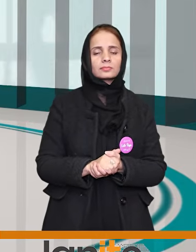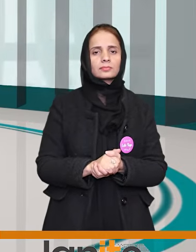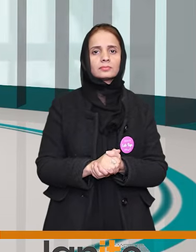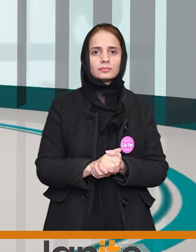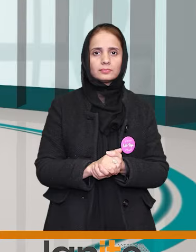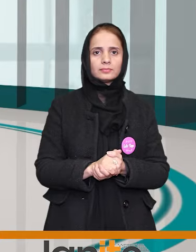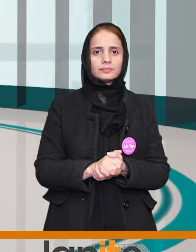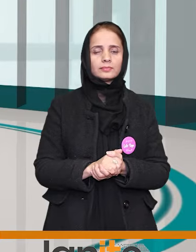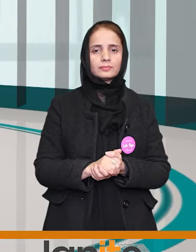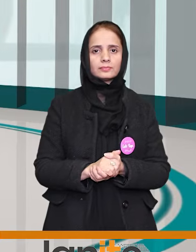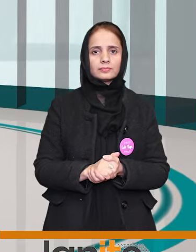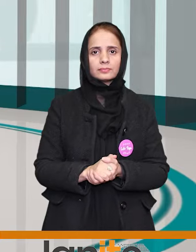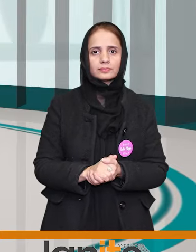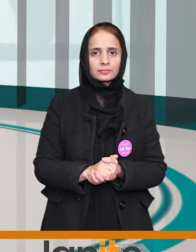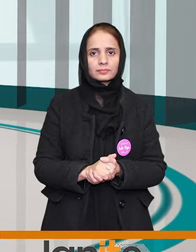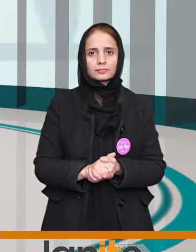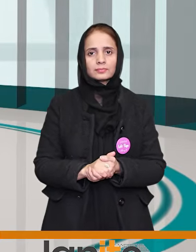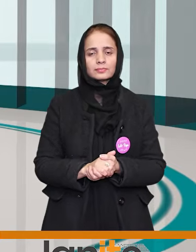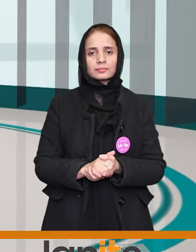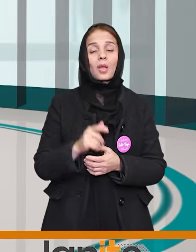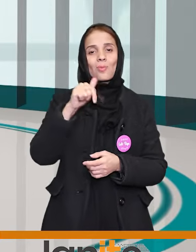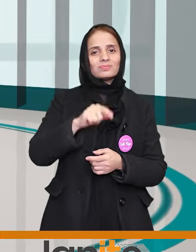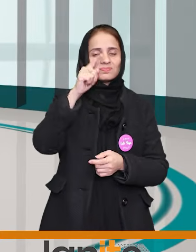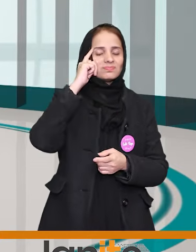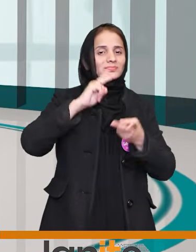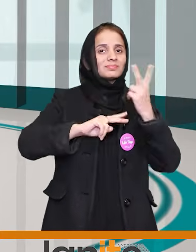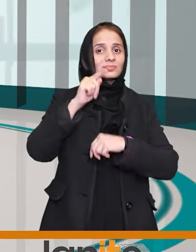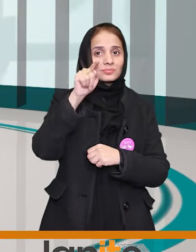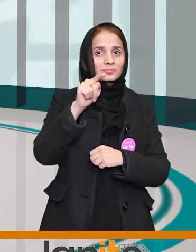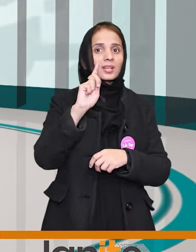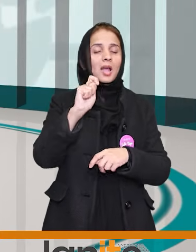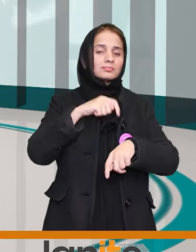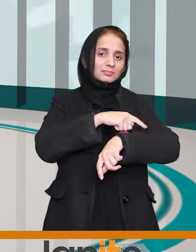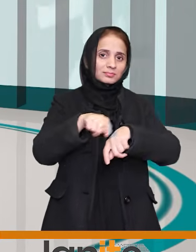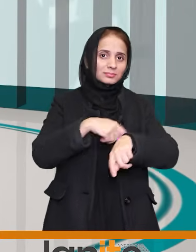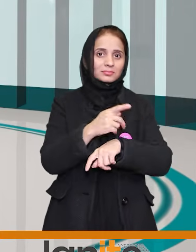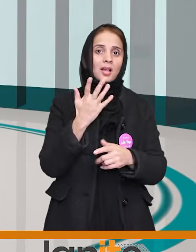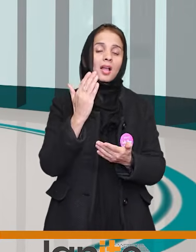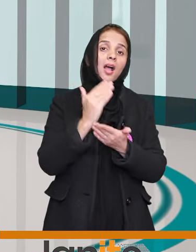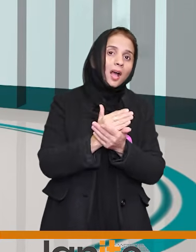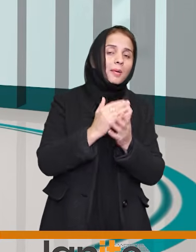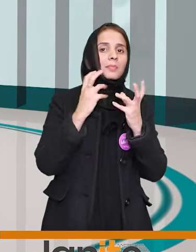Now it depends on you, in five seconds make a deal or break a deal.